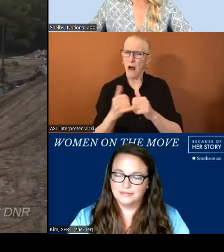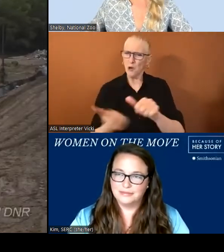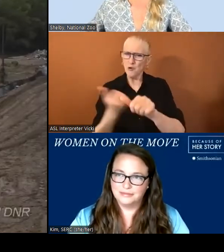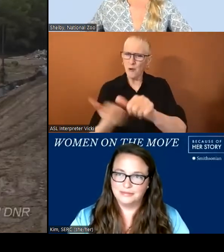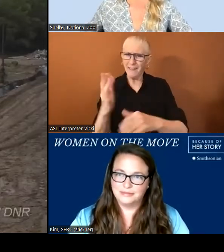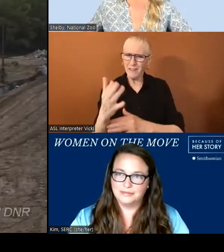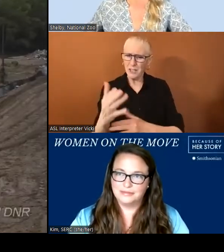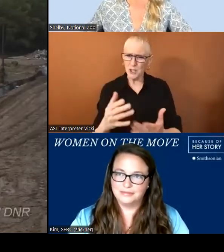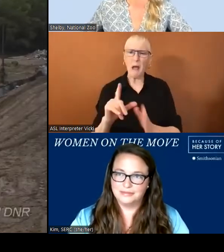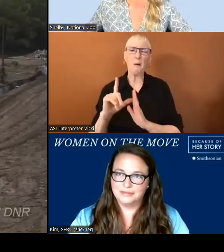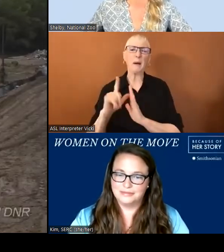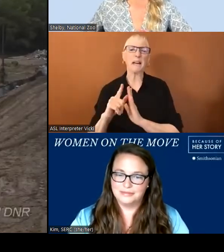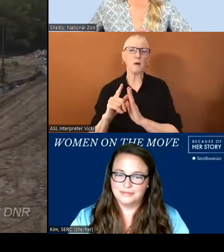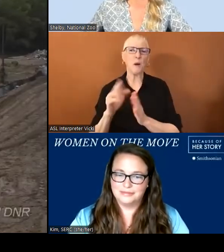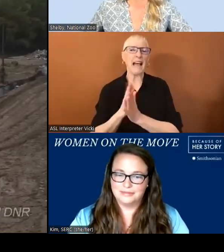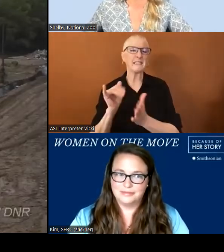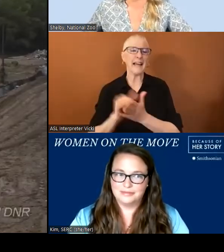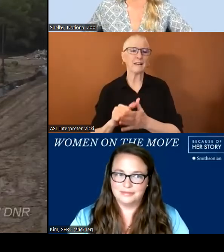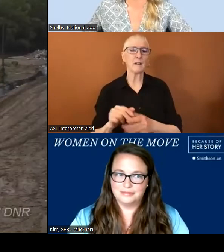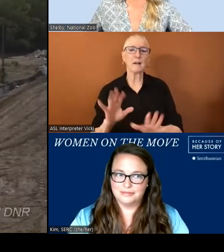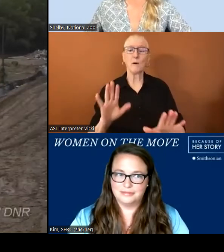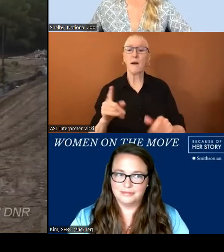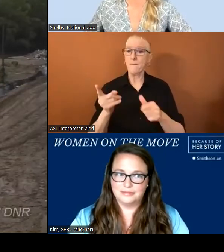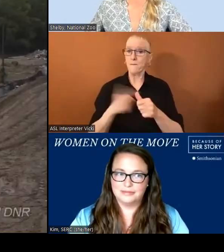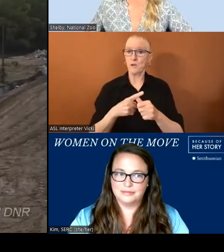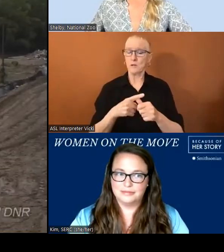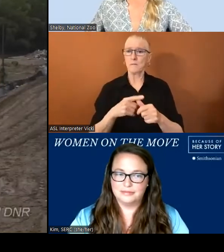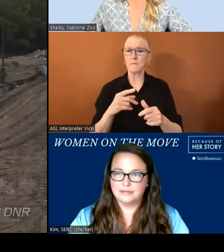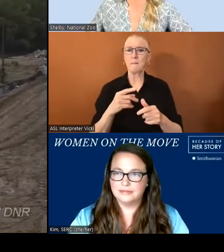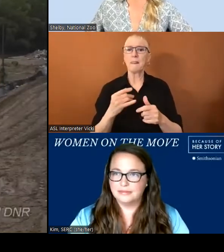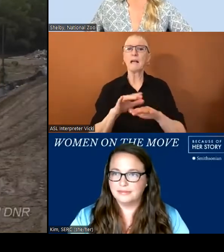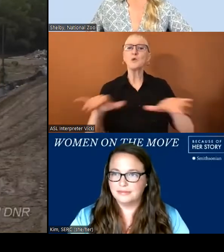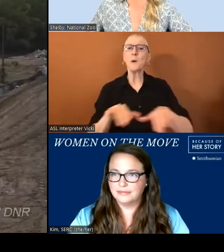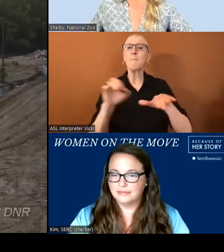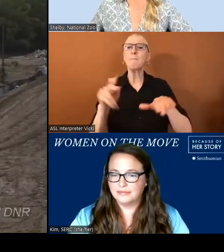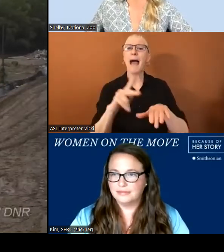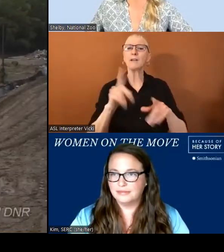in a second, but before we do that let's swim back out into the ocean just like the river herring